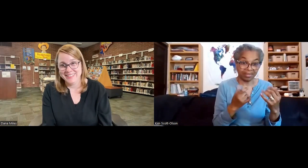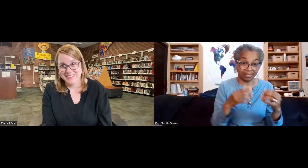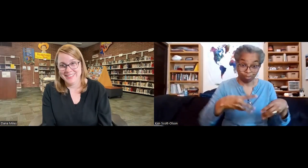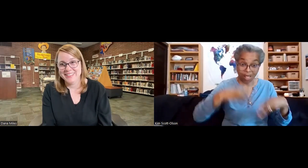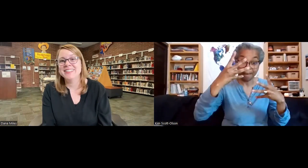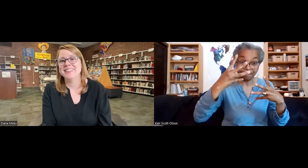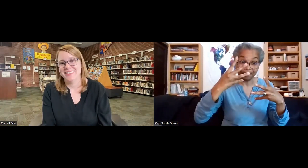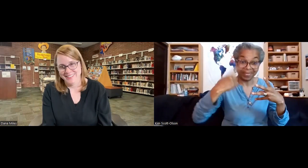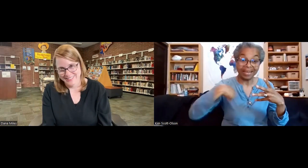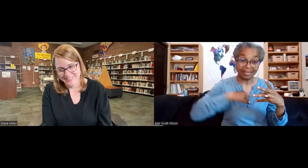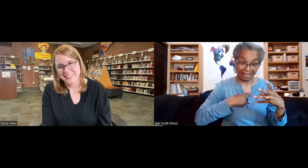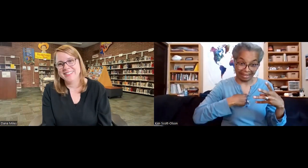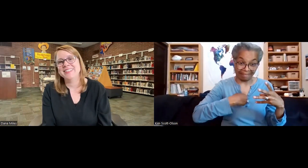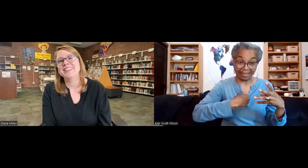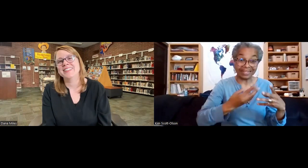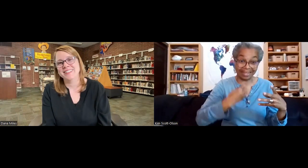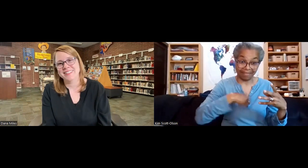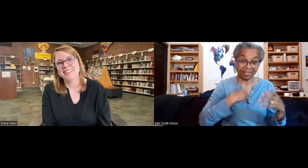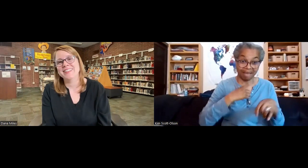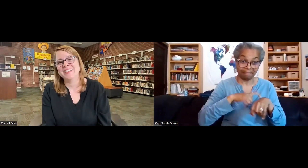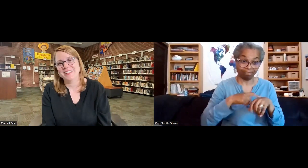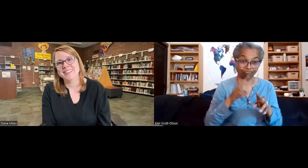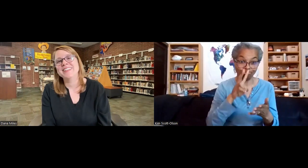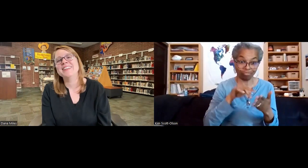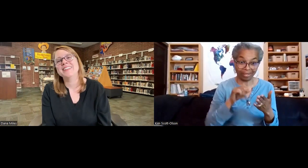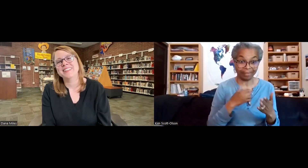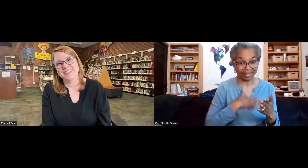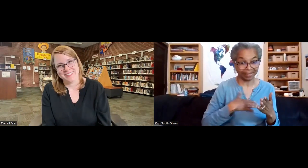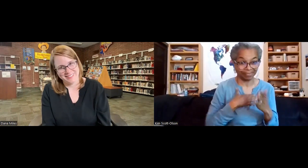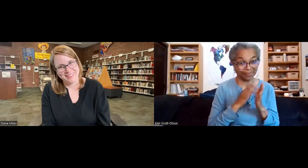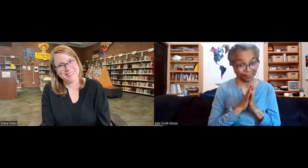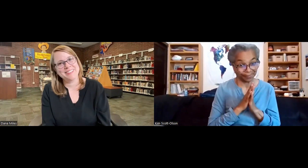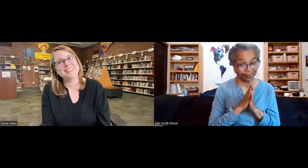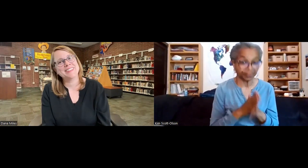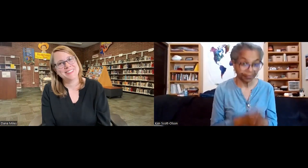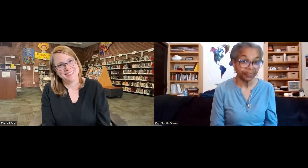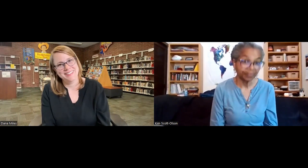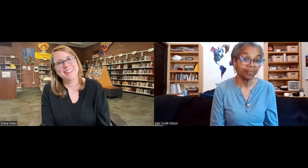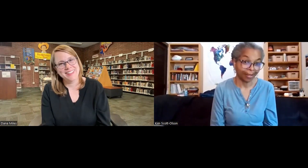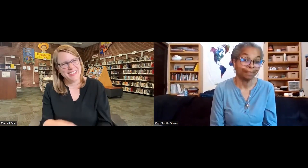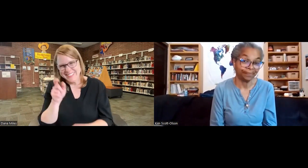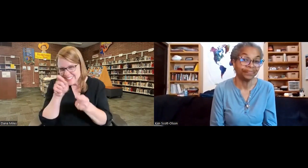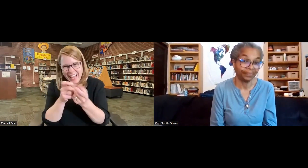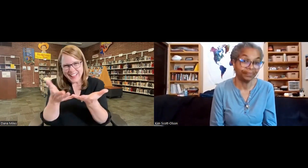Wait for them to pull up the content, and give them time to read it please.